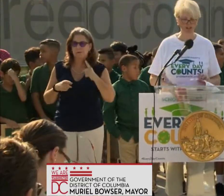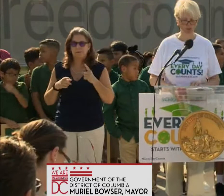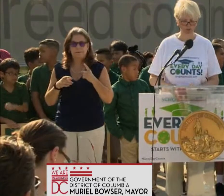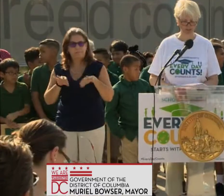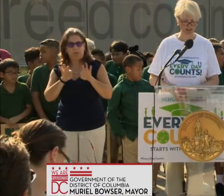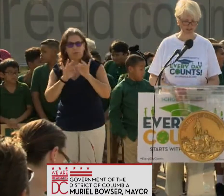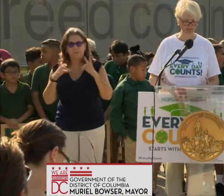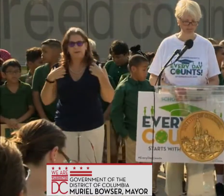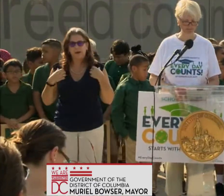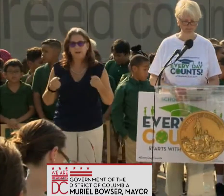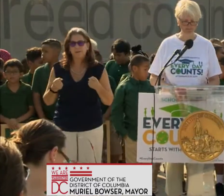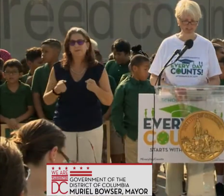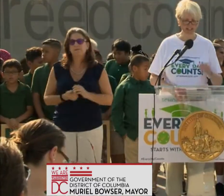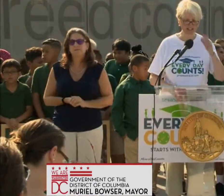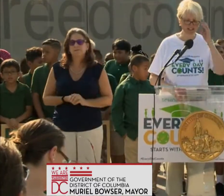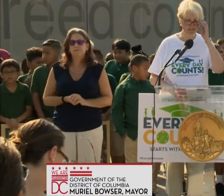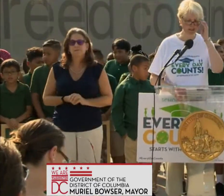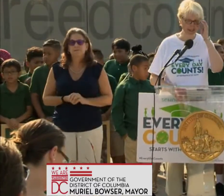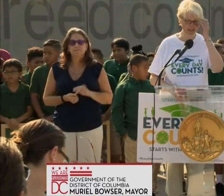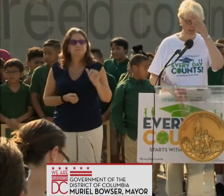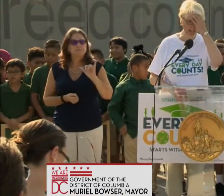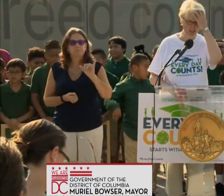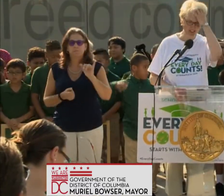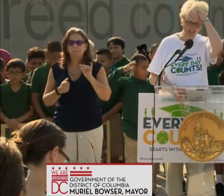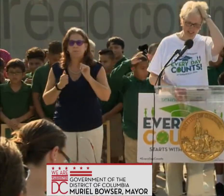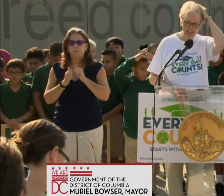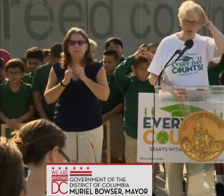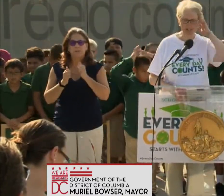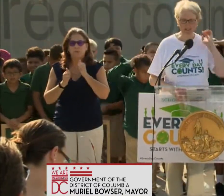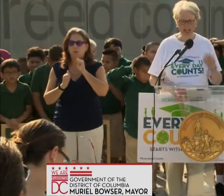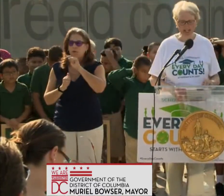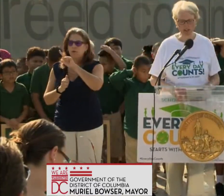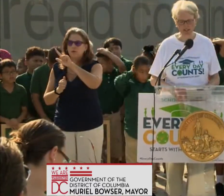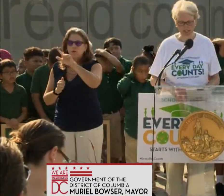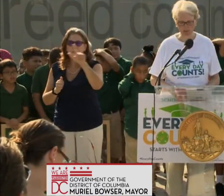schools are and as mayor Bowser mentioned I hope the entire city will